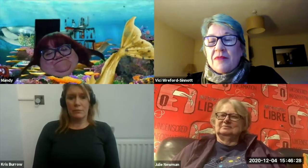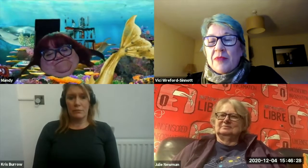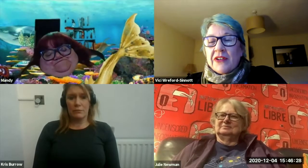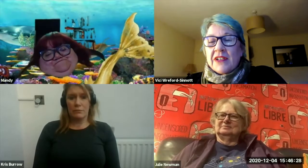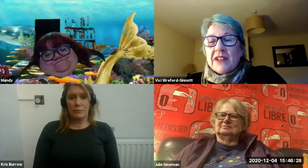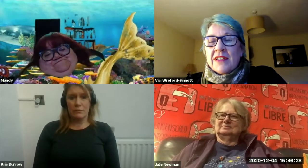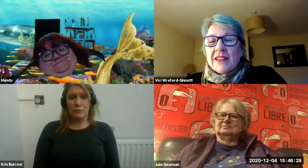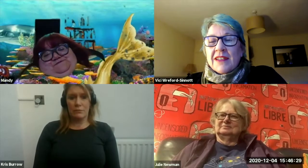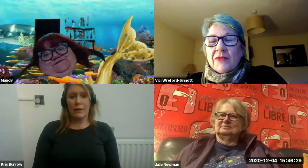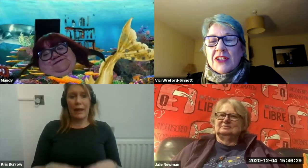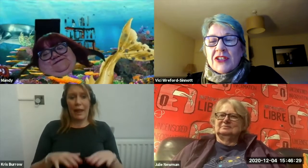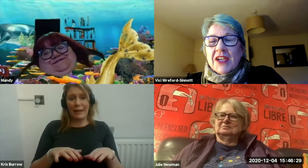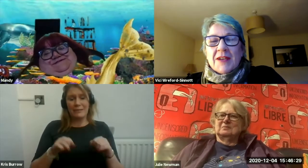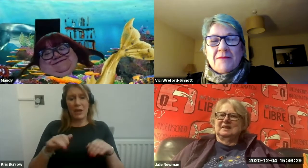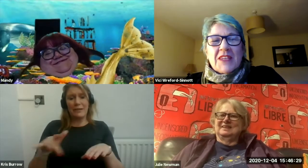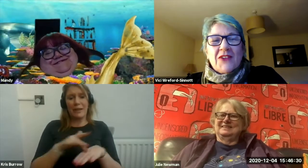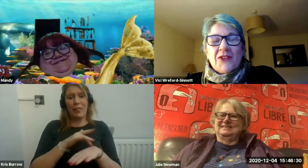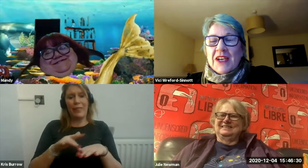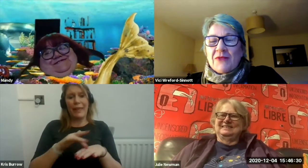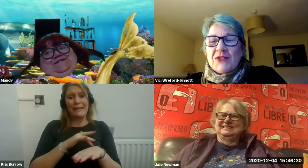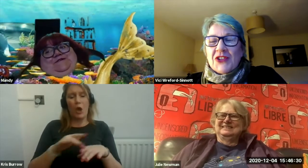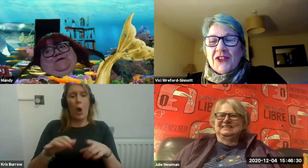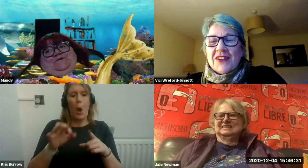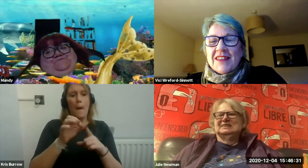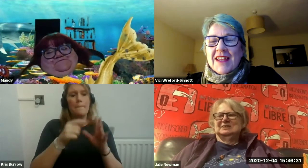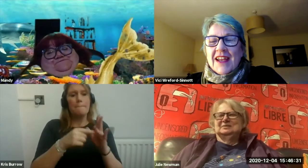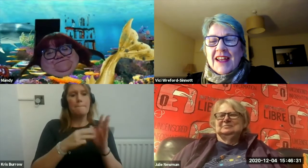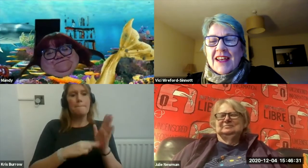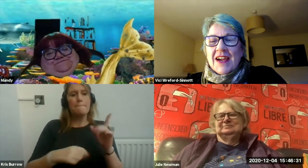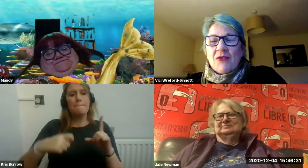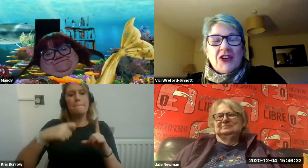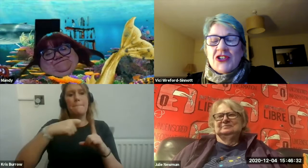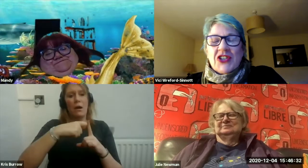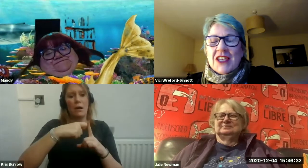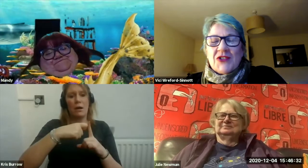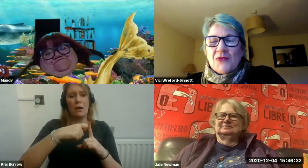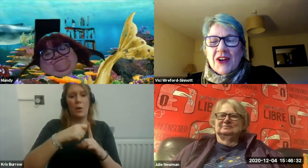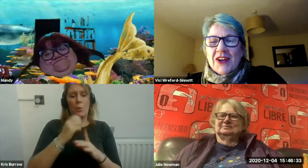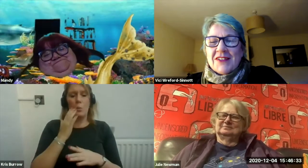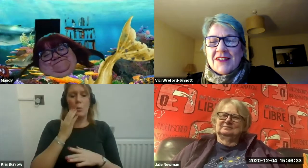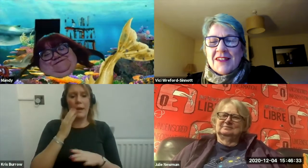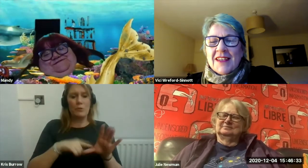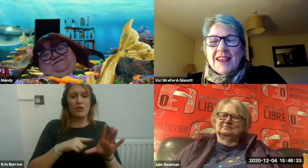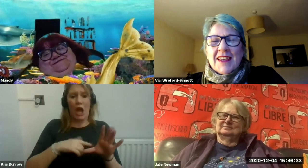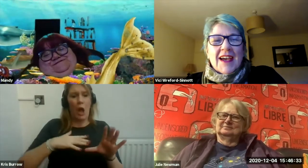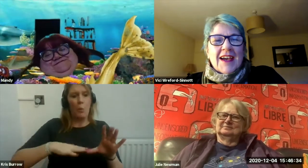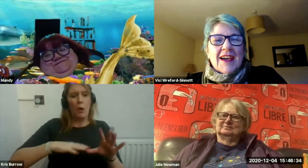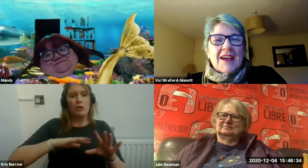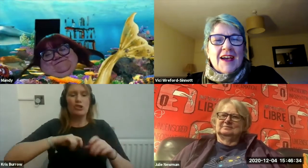of punk which when I was young and I wanted to change the world. And